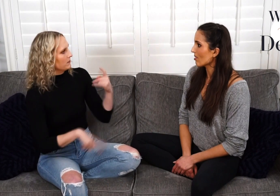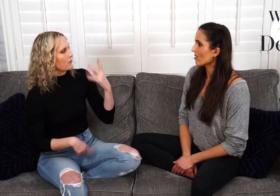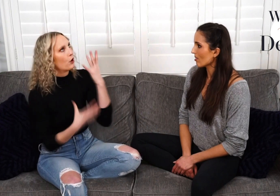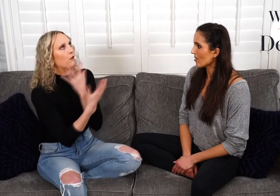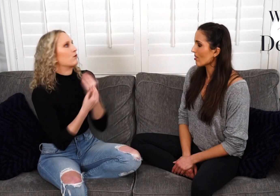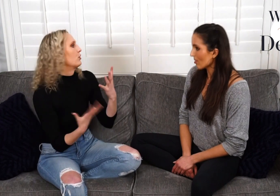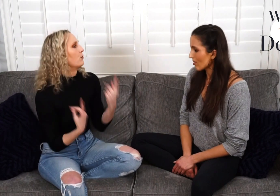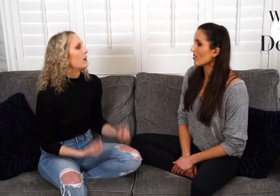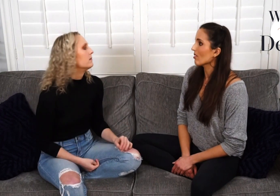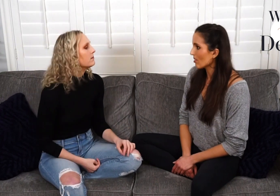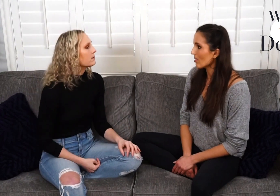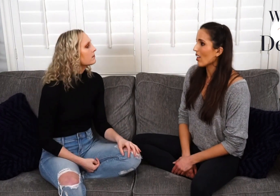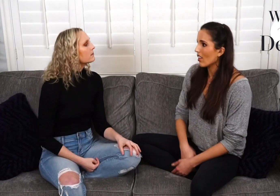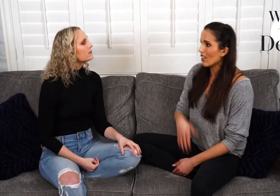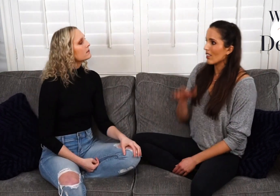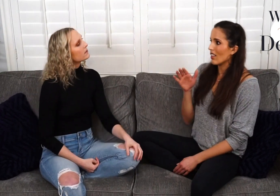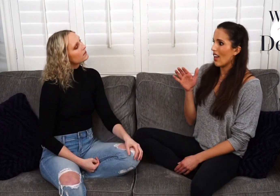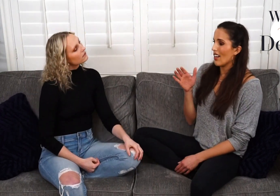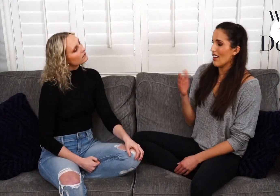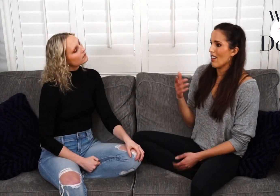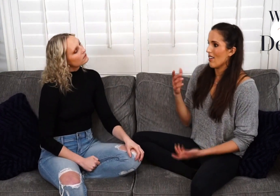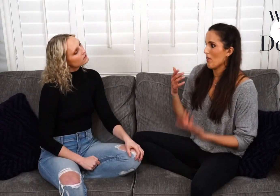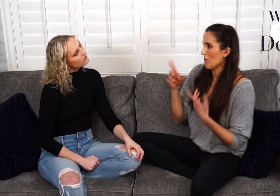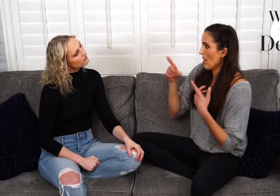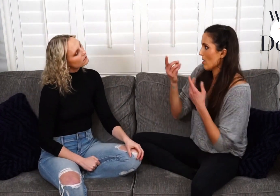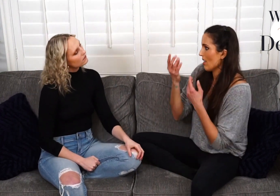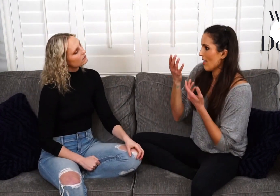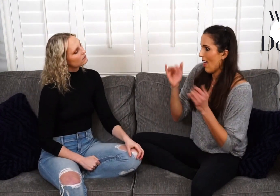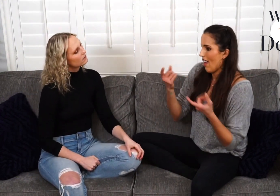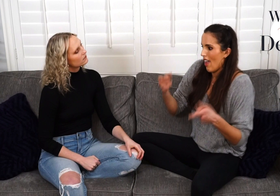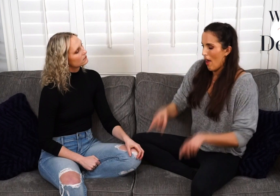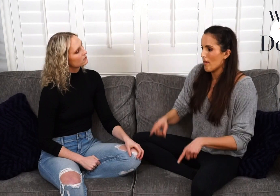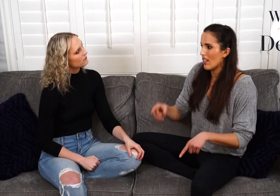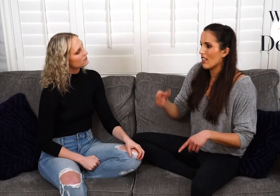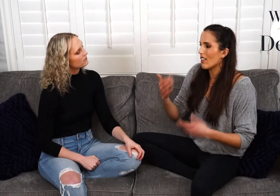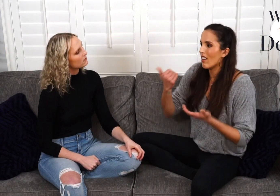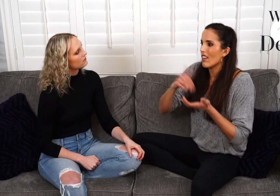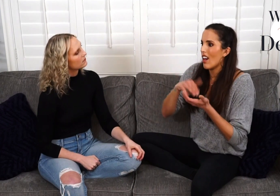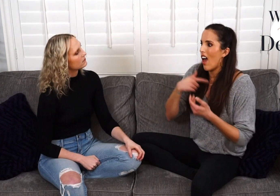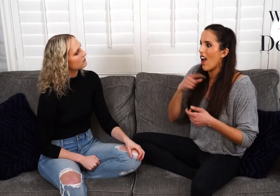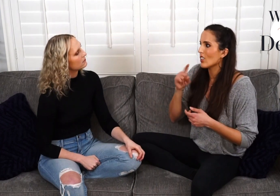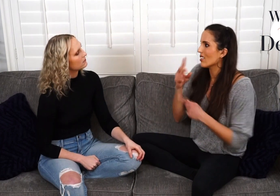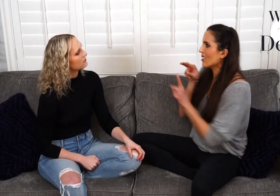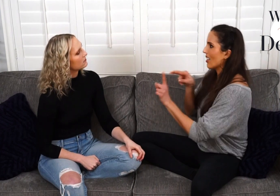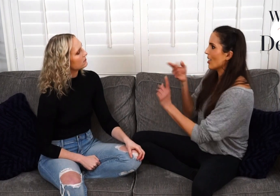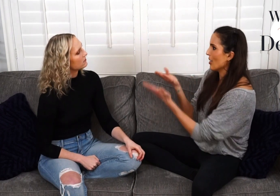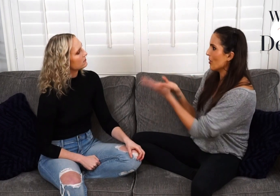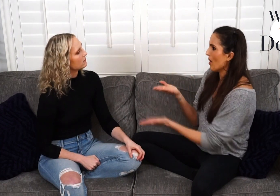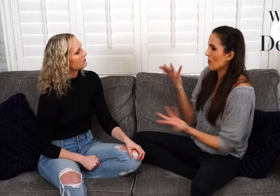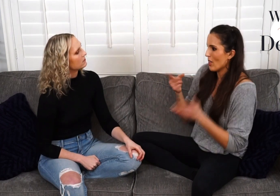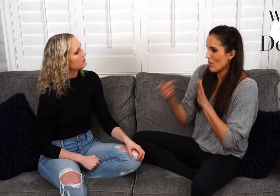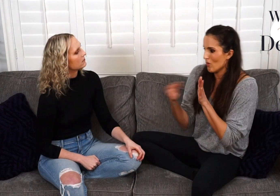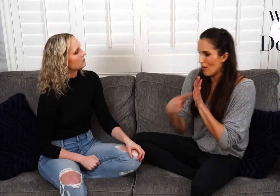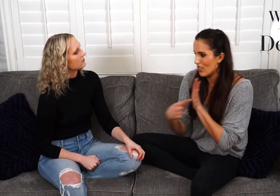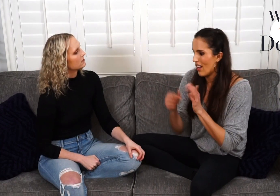our friendship such a beautiful one. - Absolutely. And when that happened... I just see who you are and